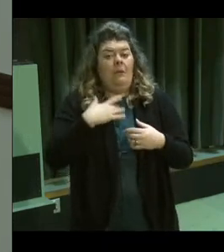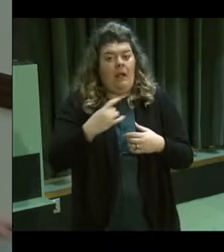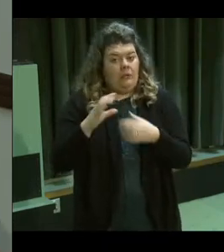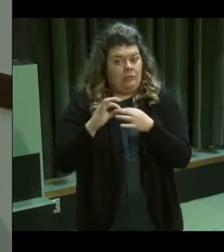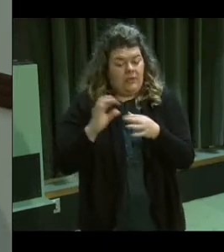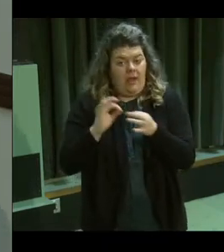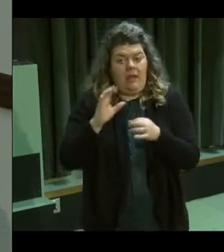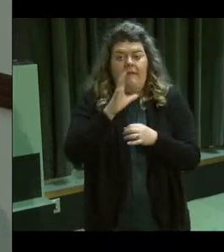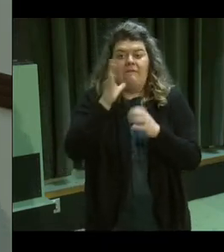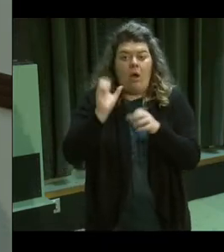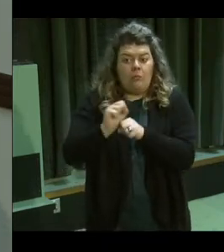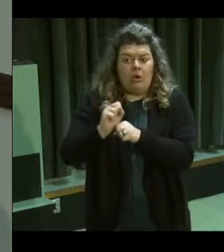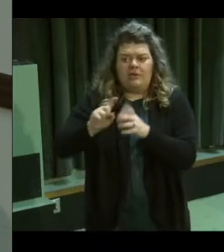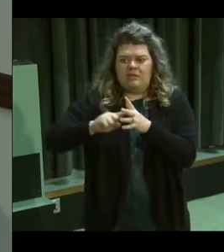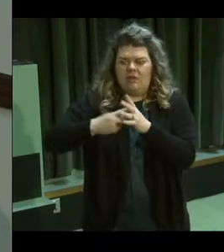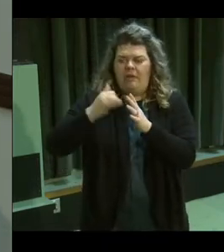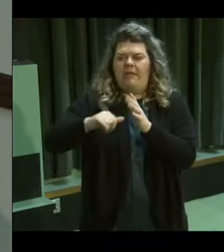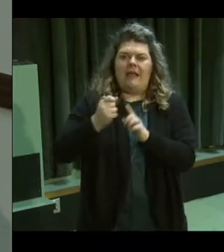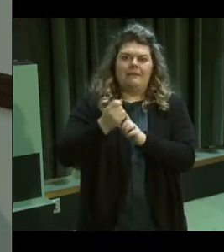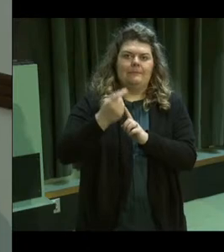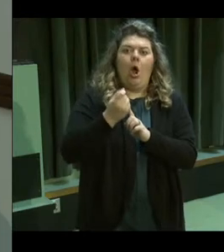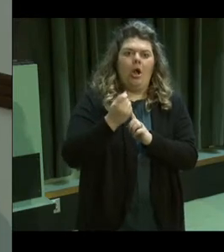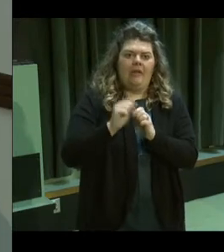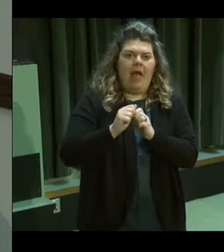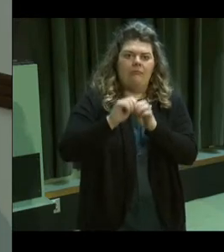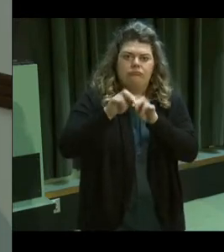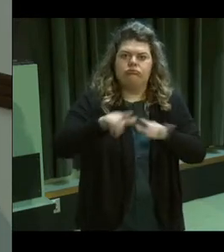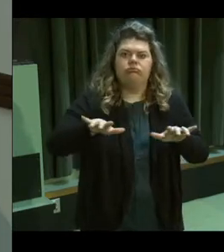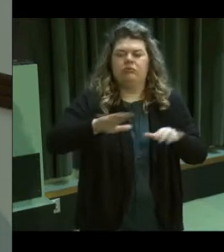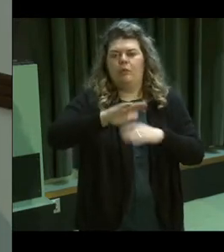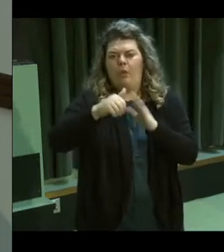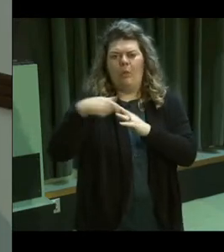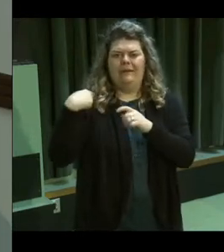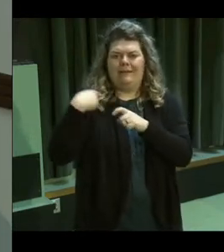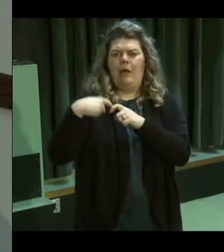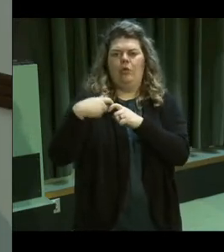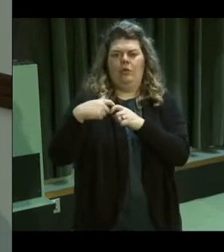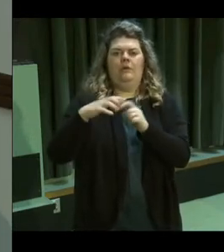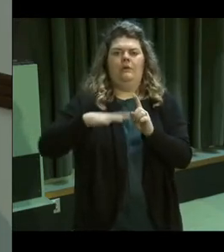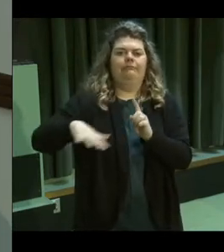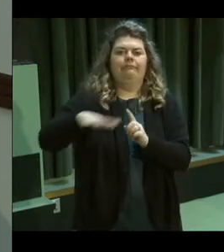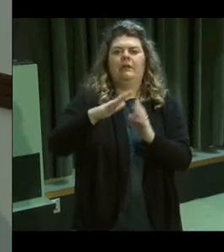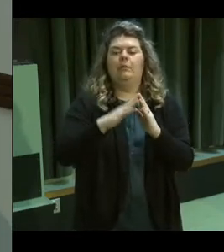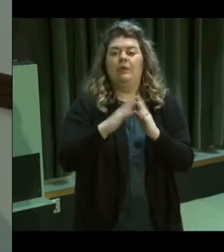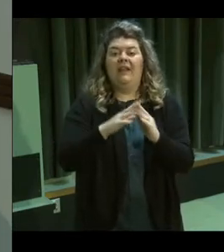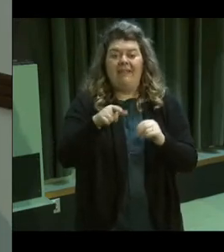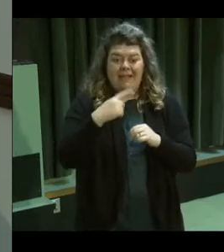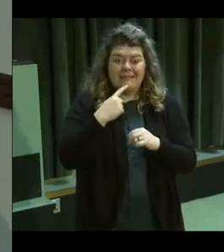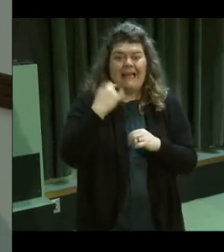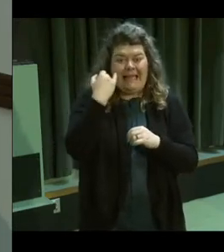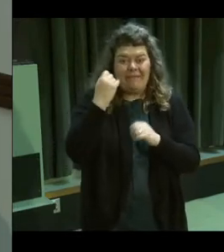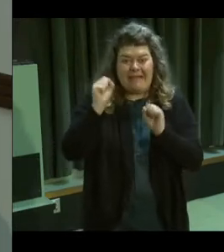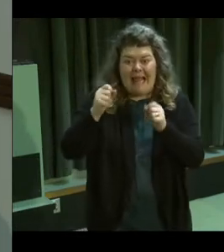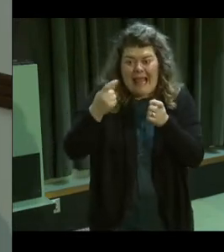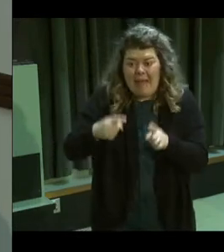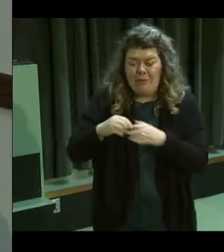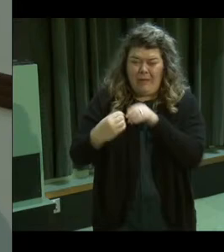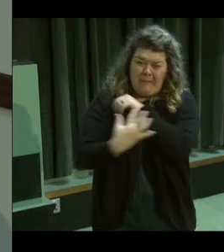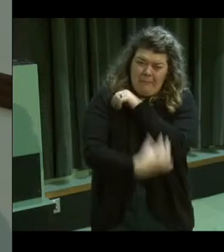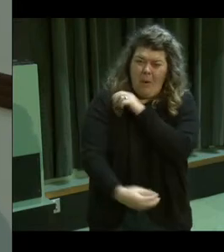that spark that went throughout the entire Latino community and